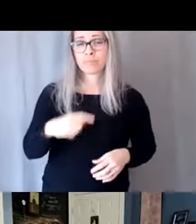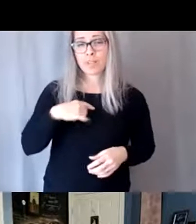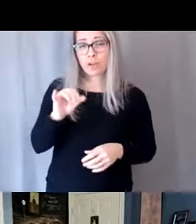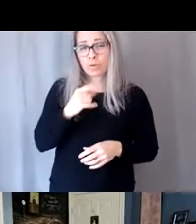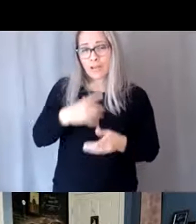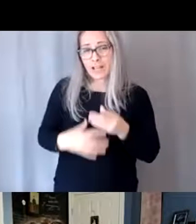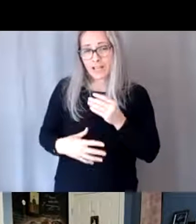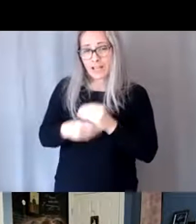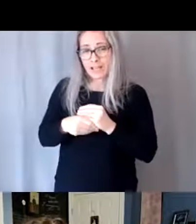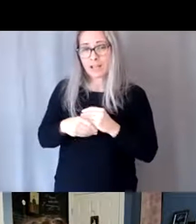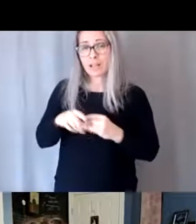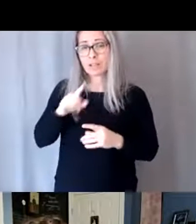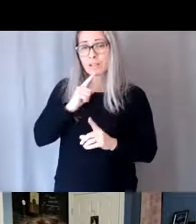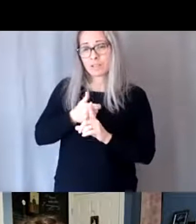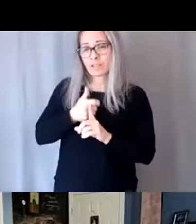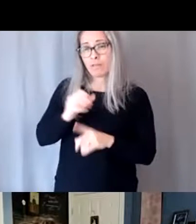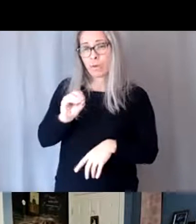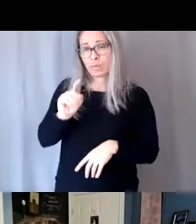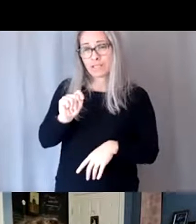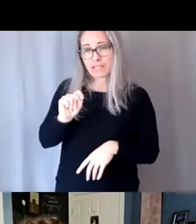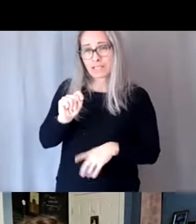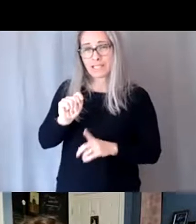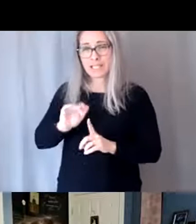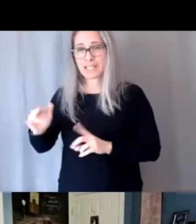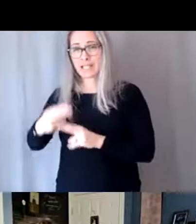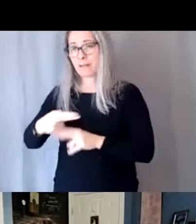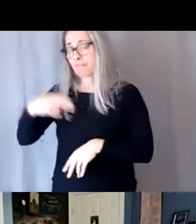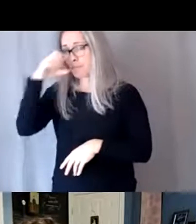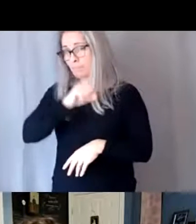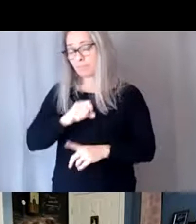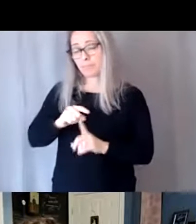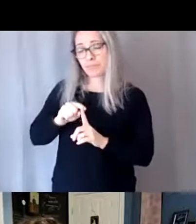Grenier who points out that normal in therapeutic context is often